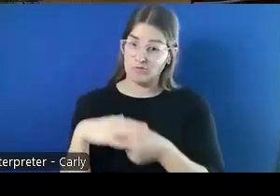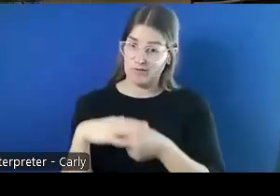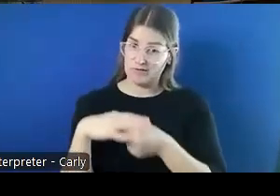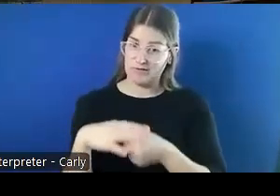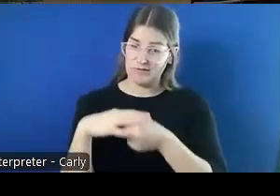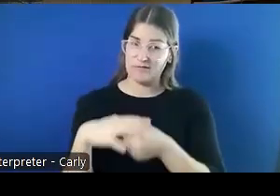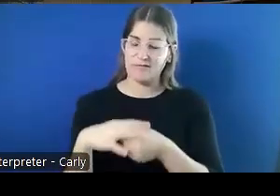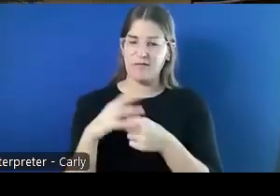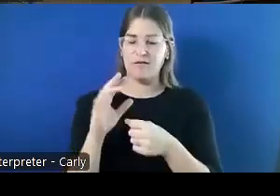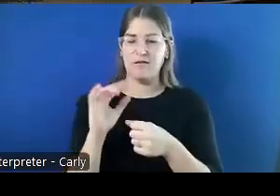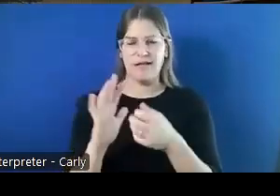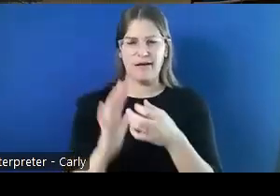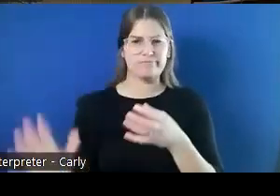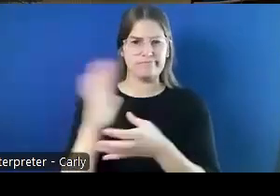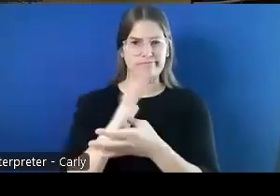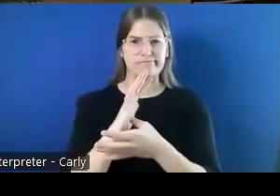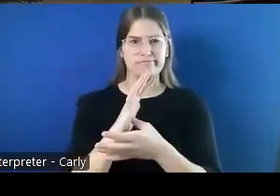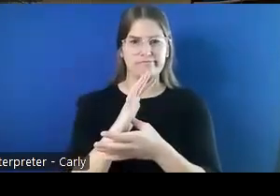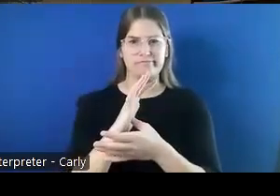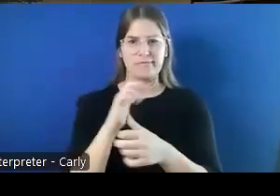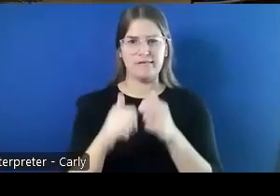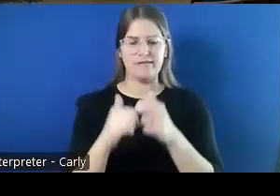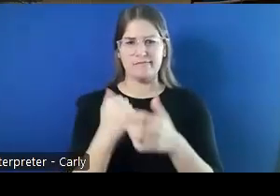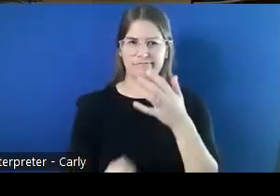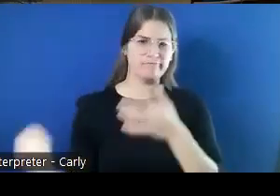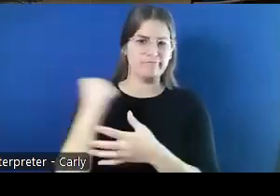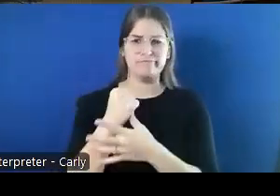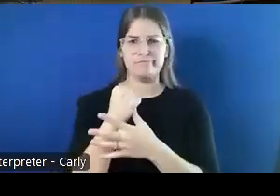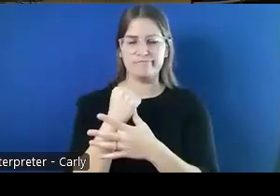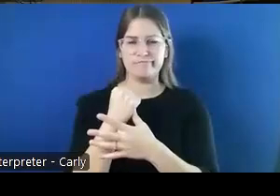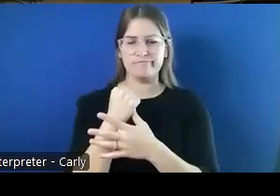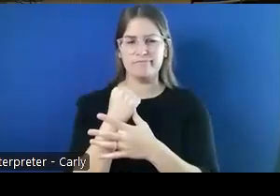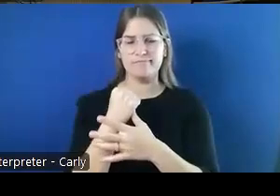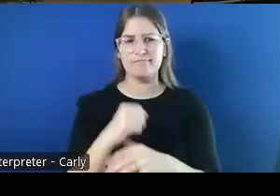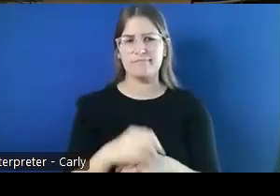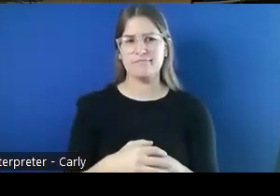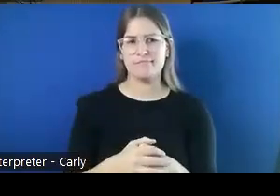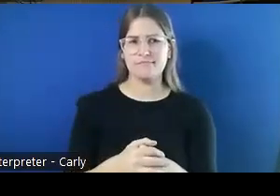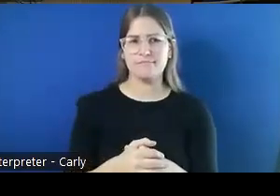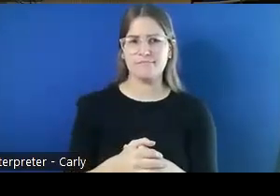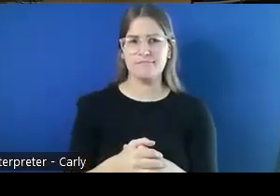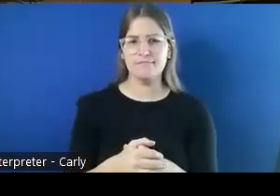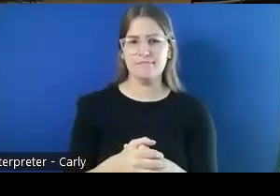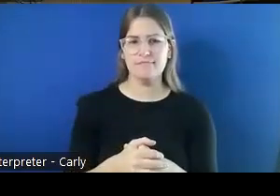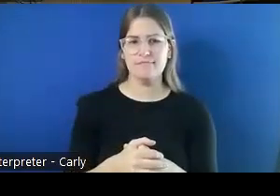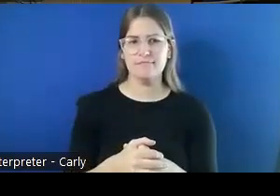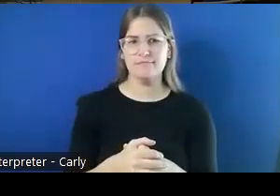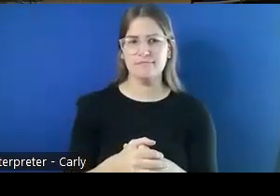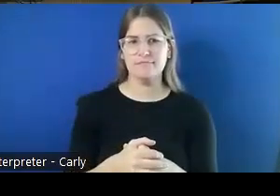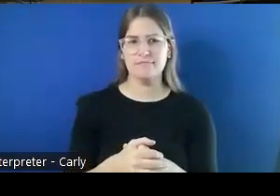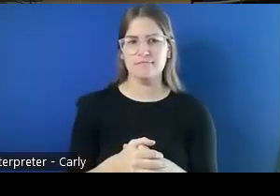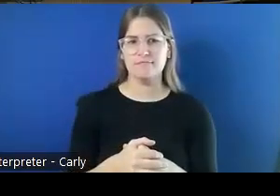issue uh truly is and so it's you know um the other part of it that I think is just so rich